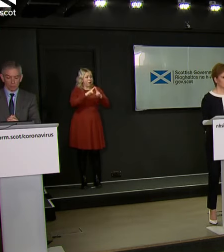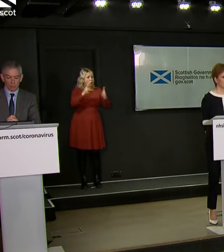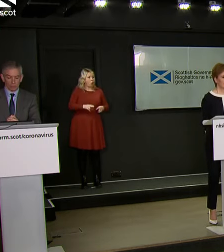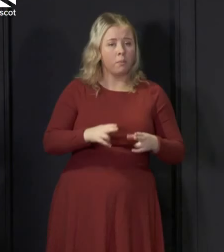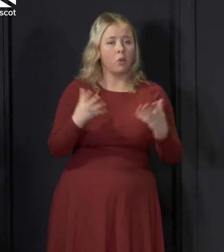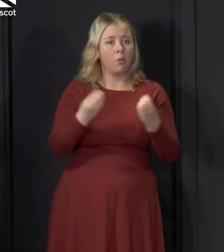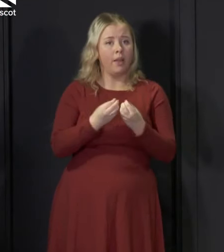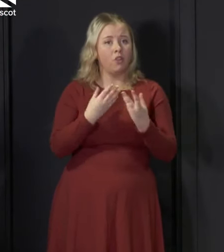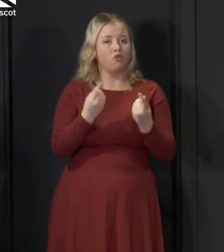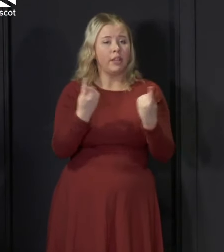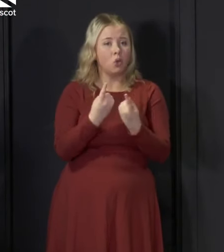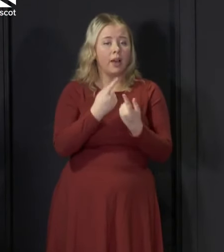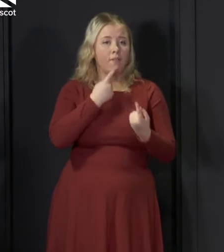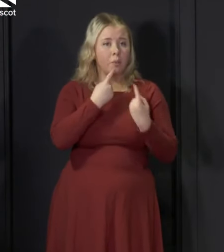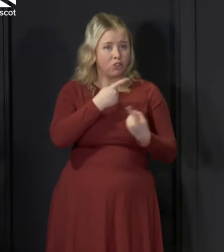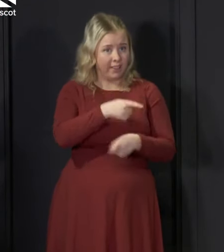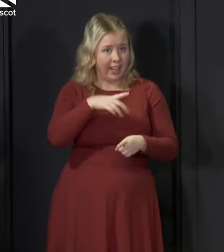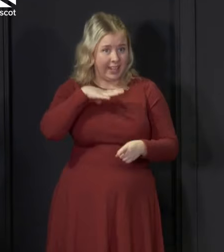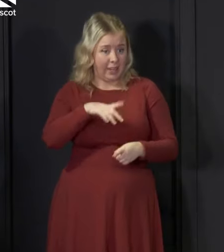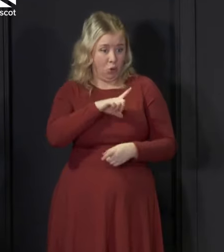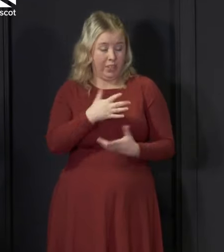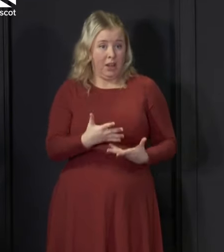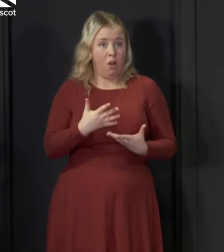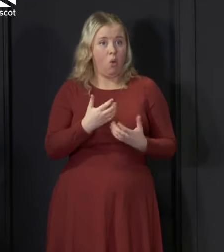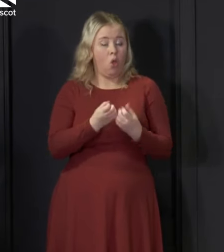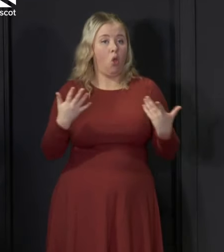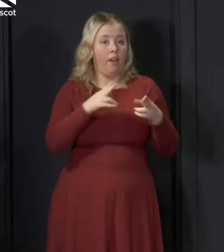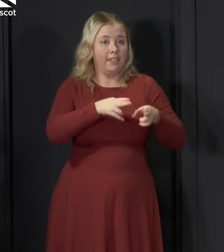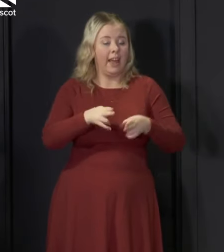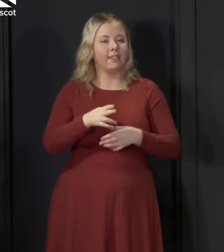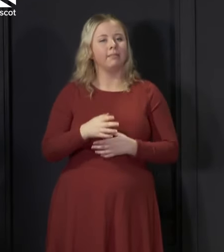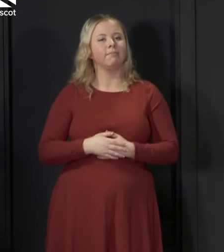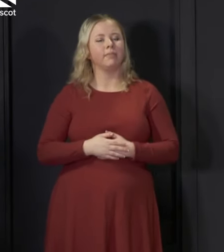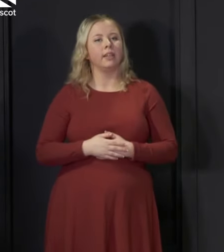So I think we are doing that on an ongoing basis. I would hesitate to say we need a new